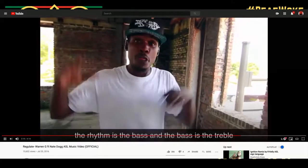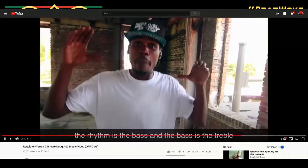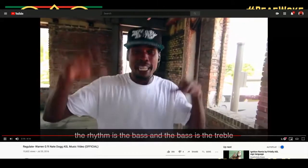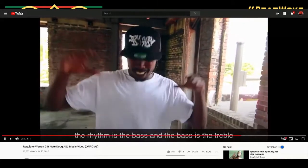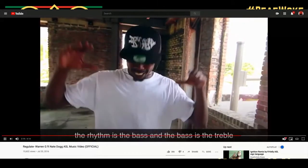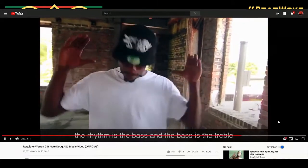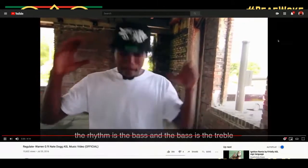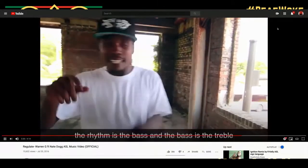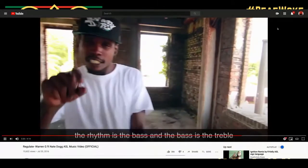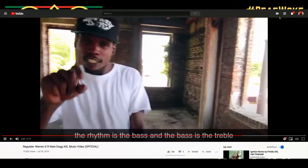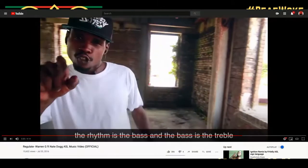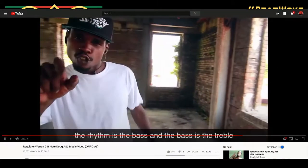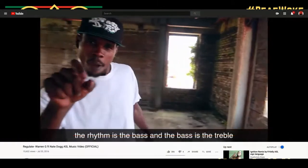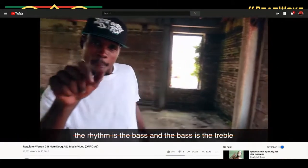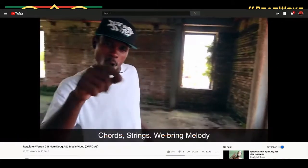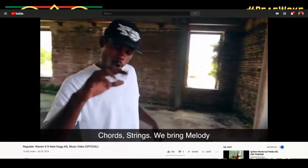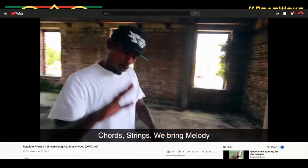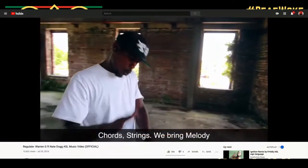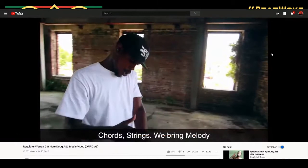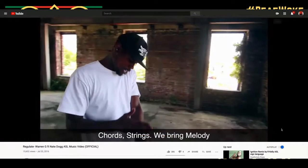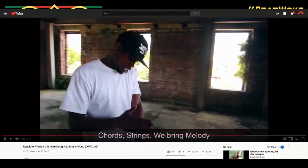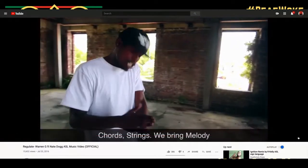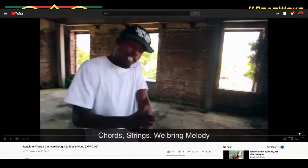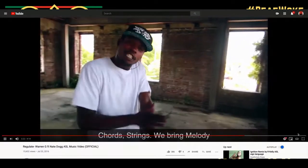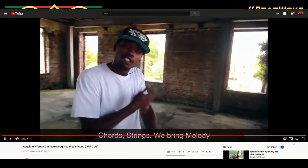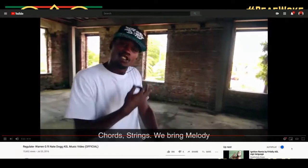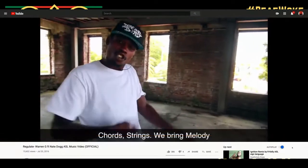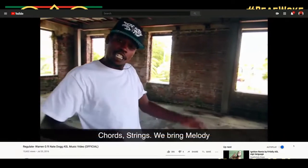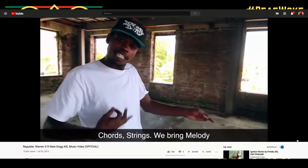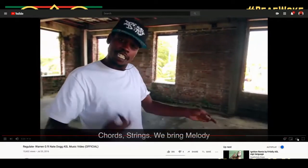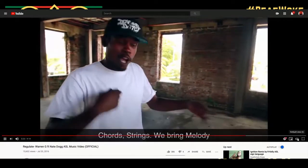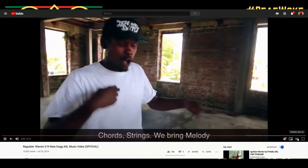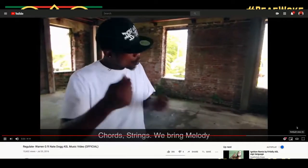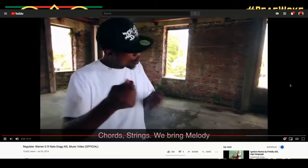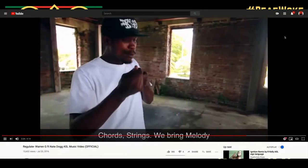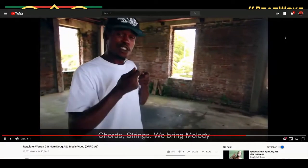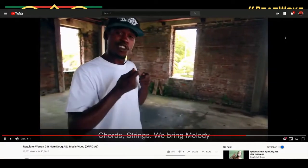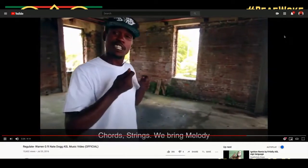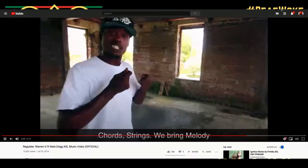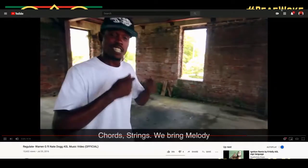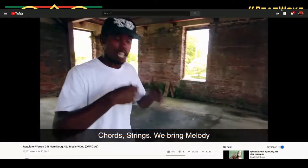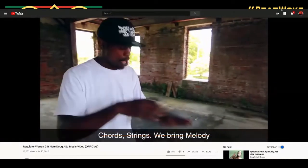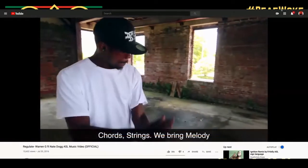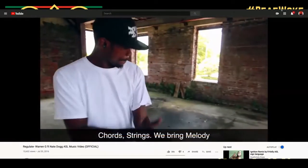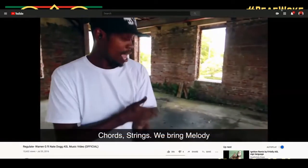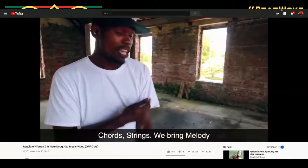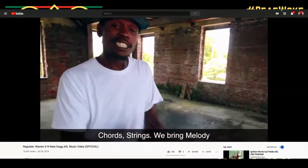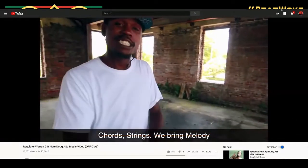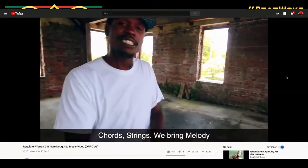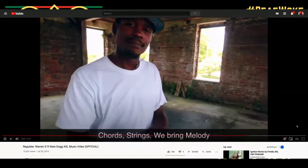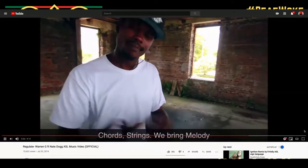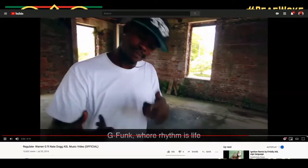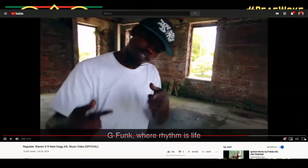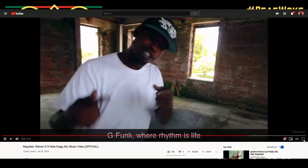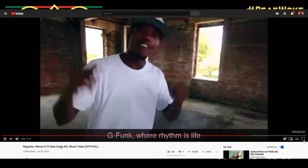The rhythm is the bass and the bass is the treble Chords strings we bring melody